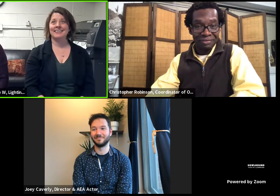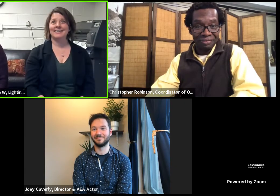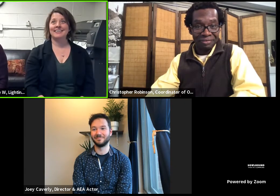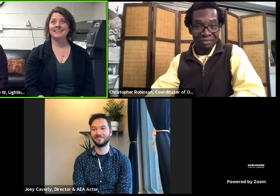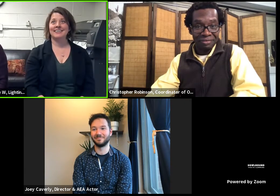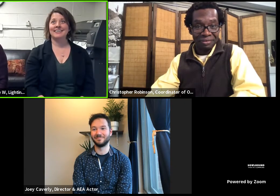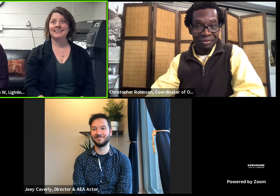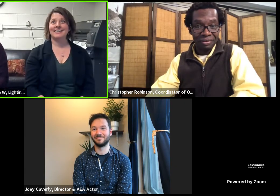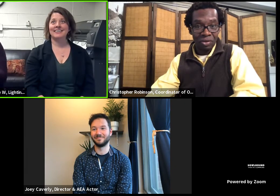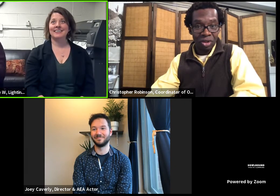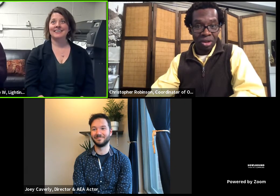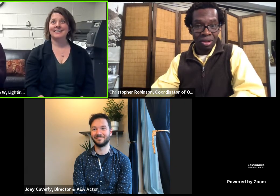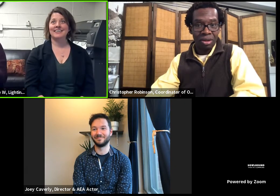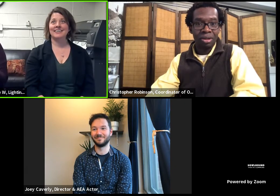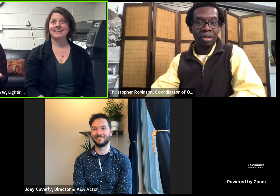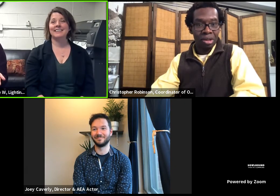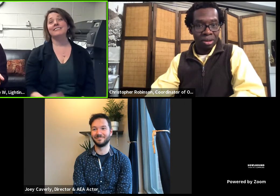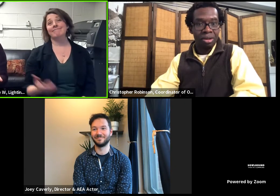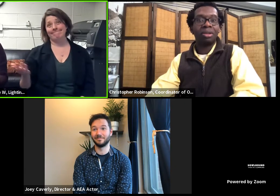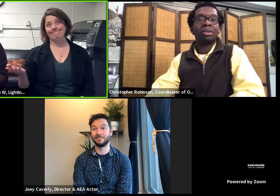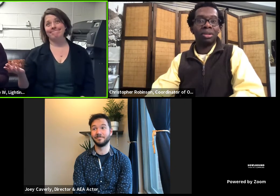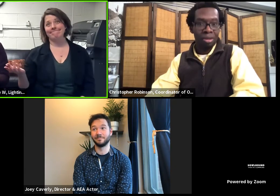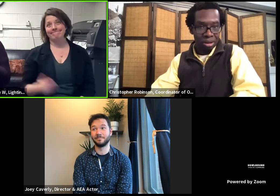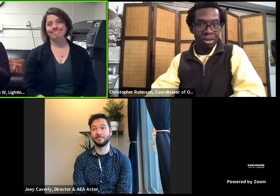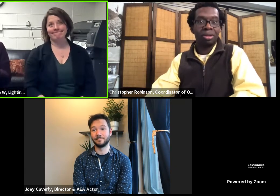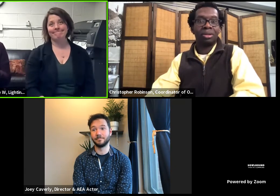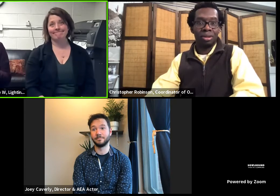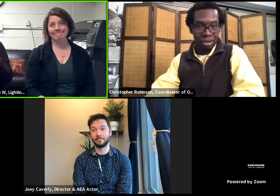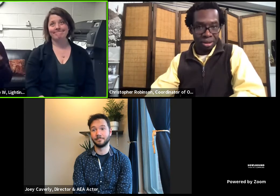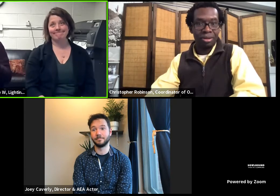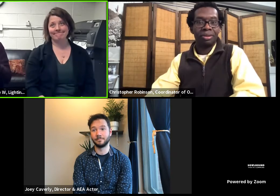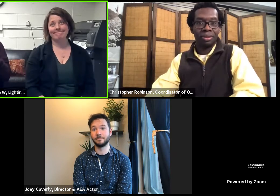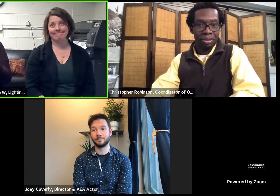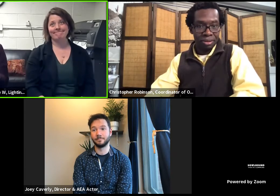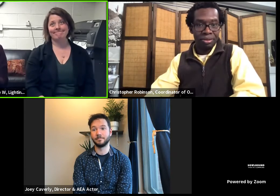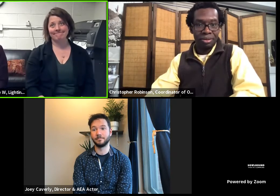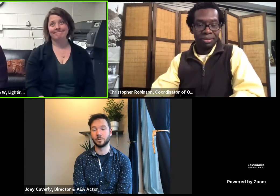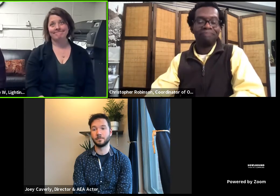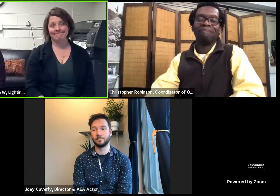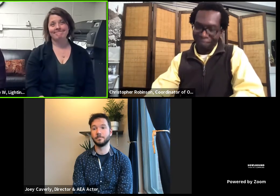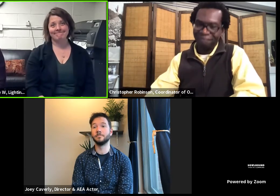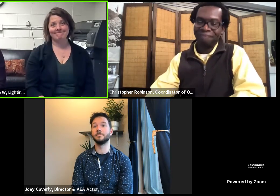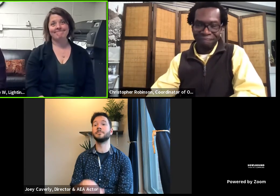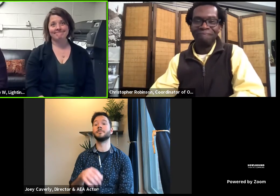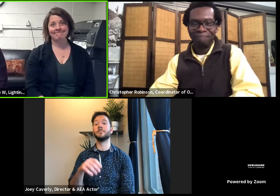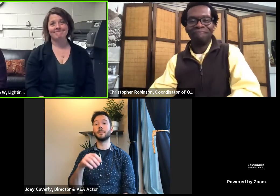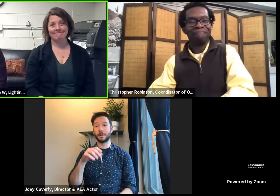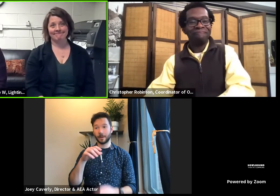they have the solution and they buy equipment that they think is the solution, and then we realize,